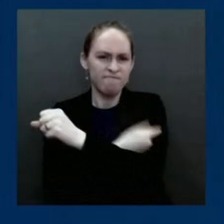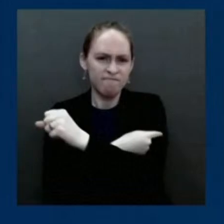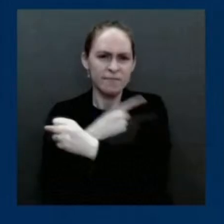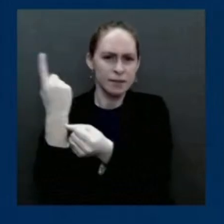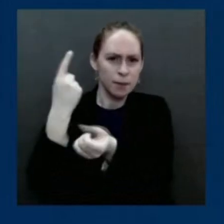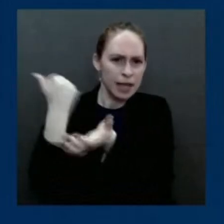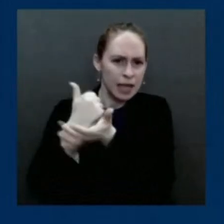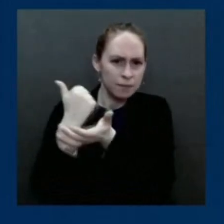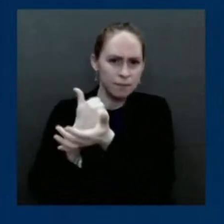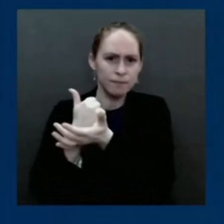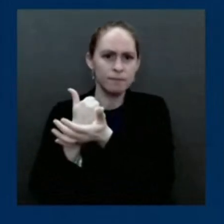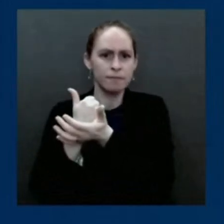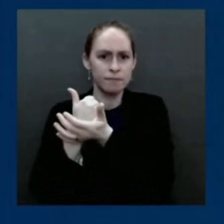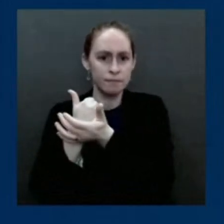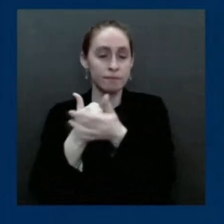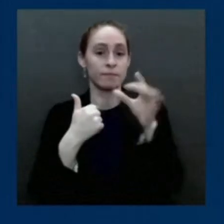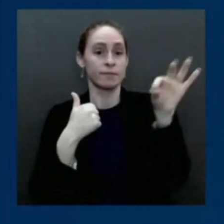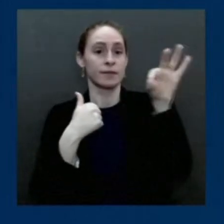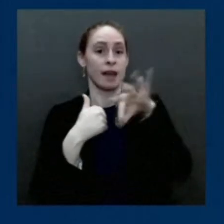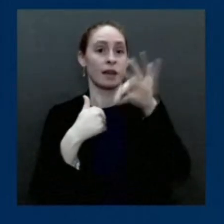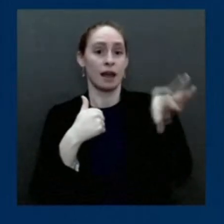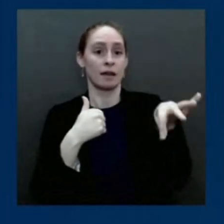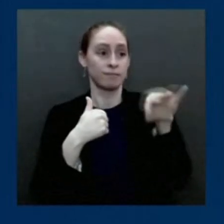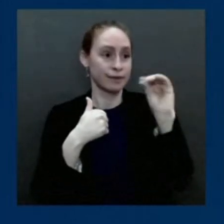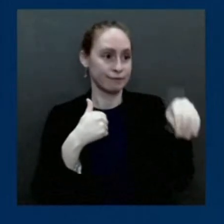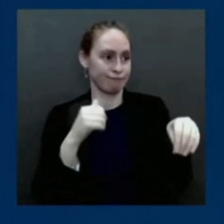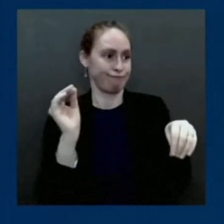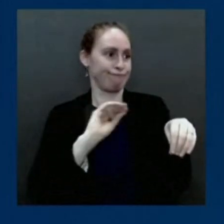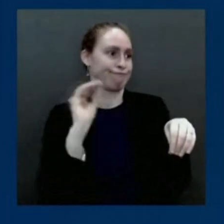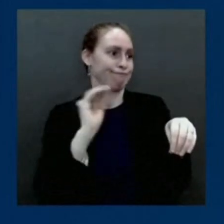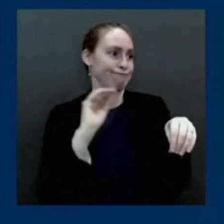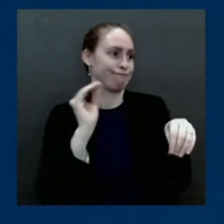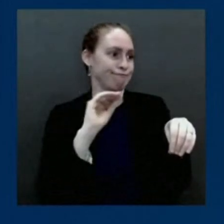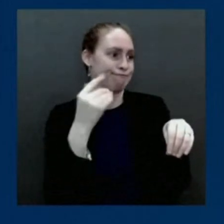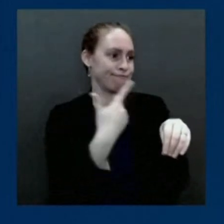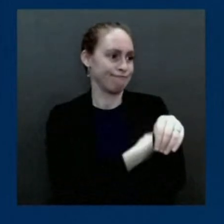LENGTH OF STUDY FOUR DAY --